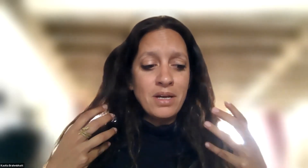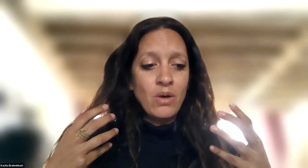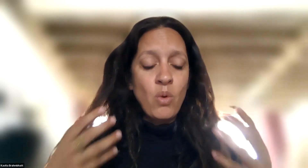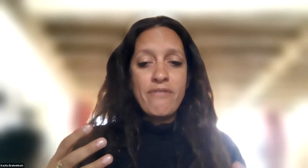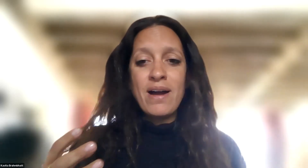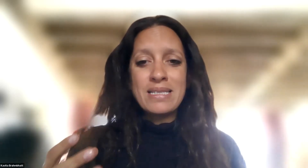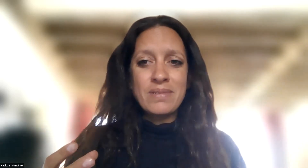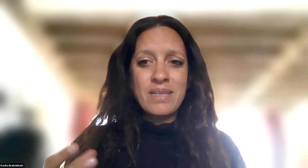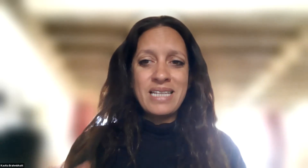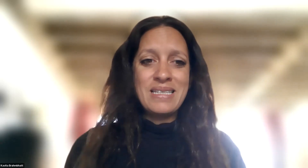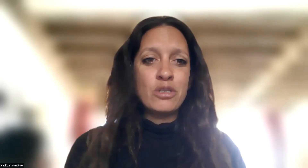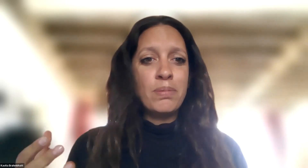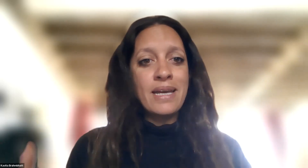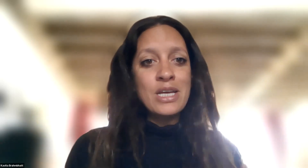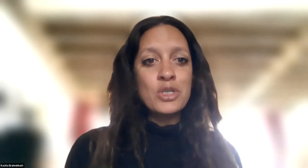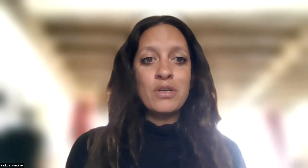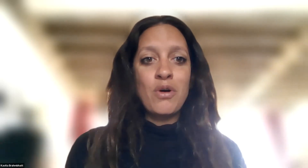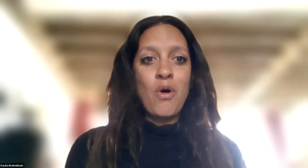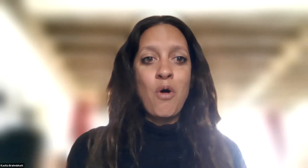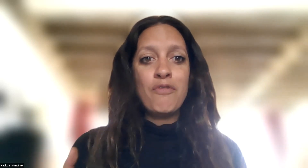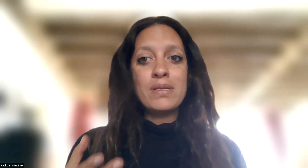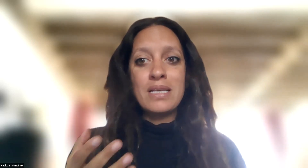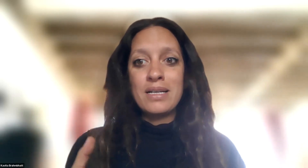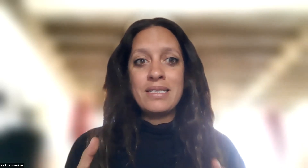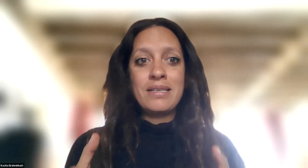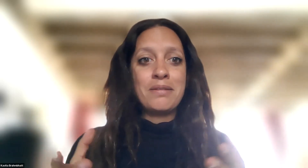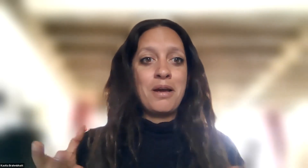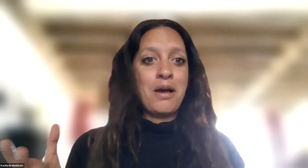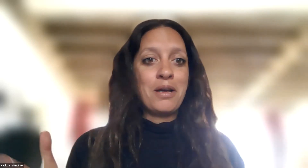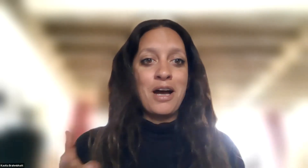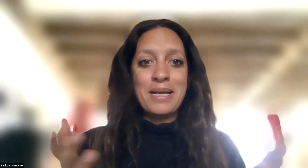us to be paid to coordinate. We're doing a lot, luckily we talk to each